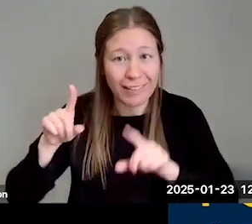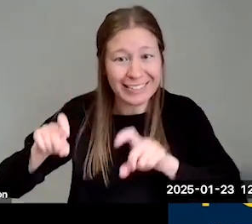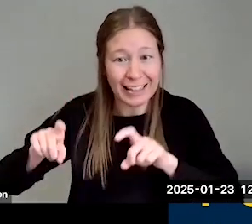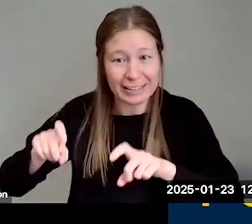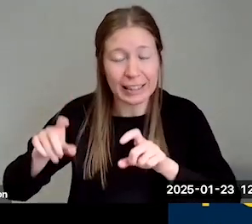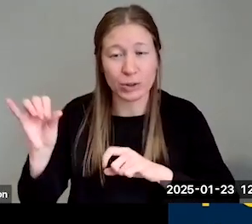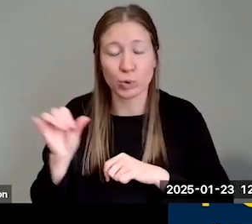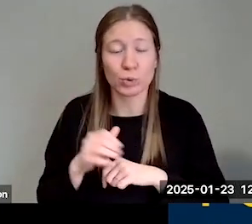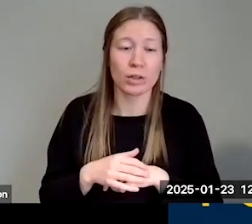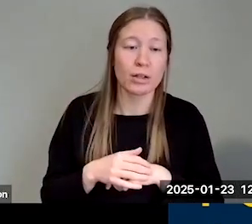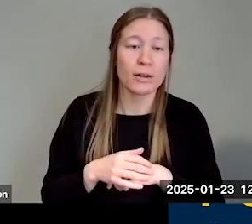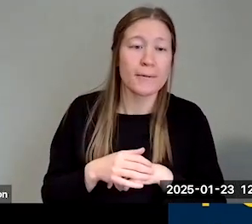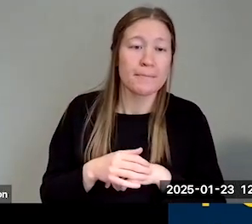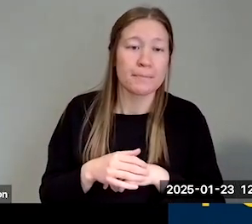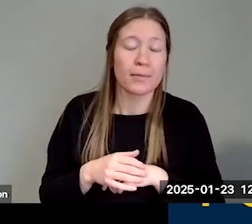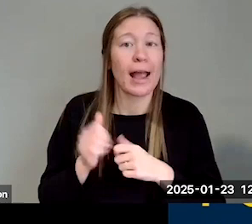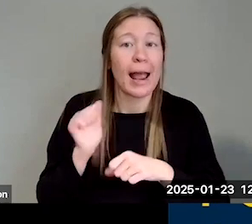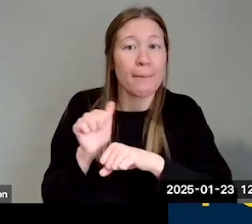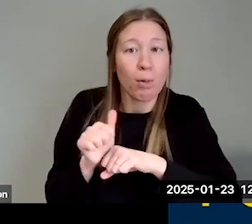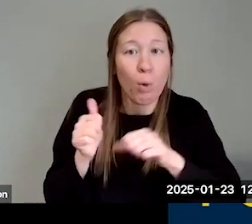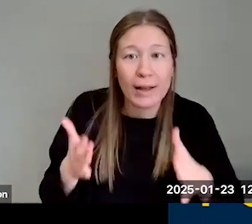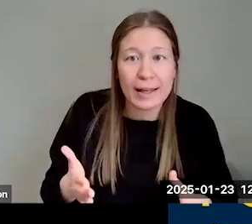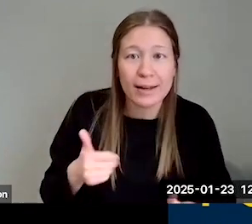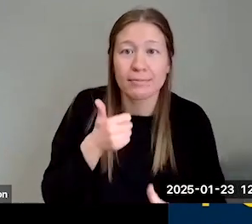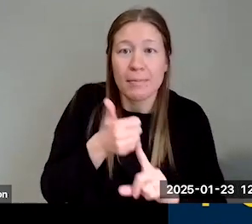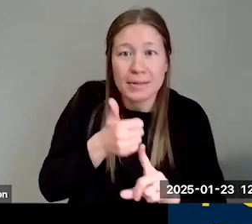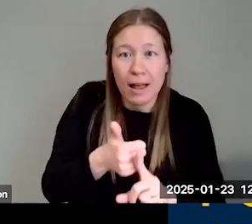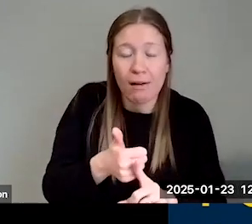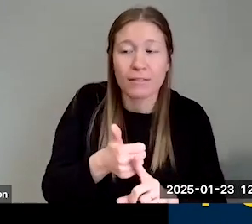or a individual who has received an offer